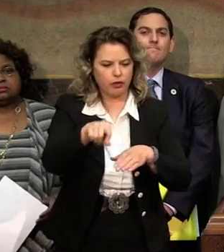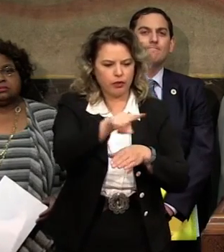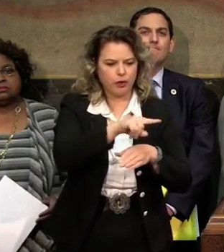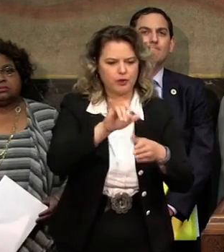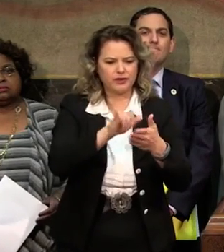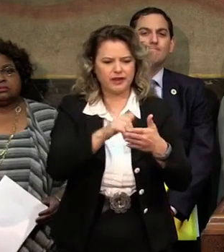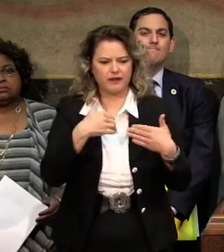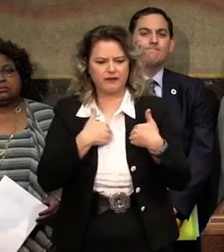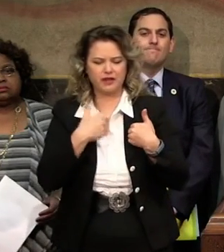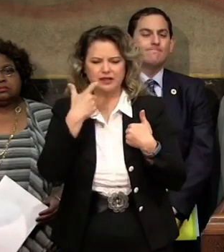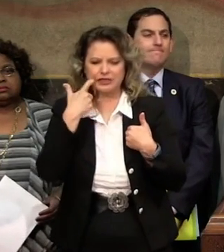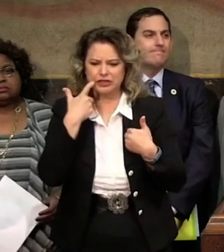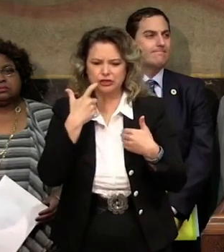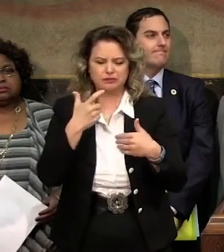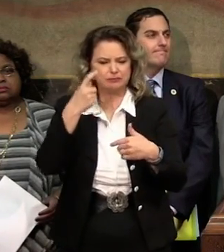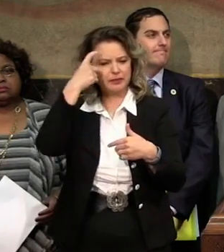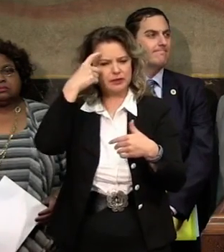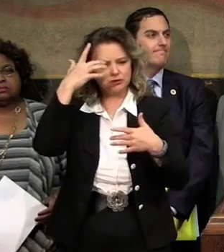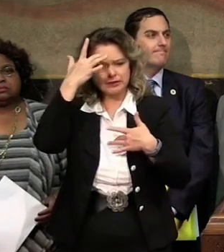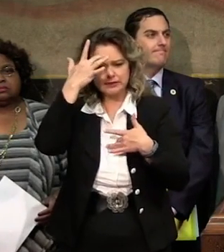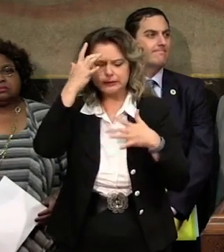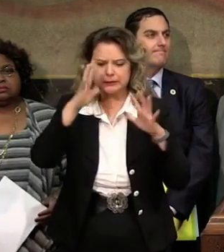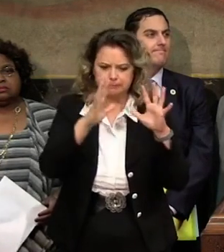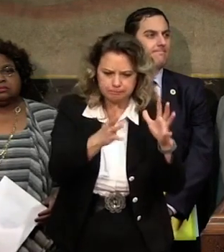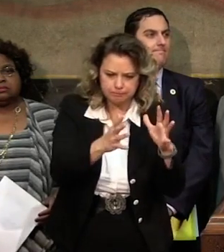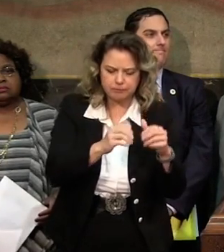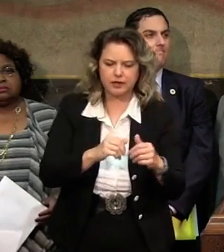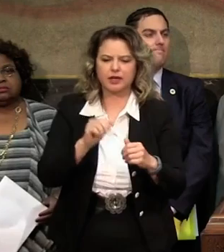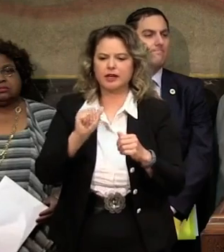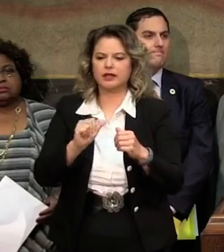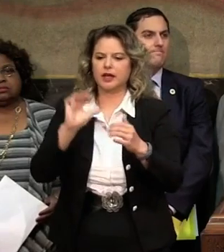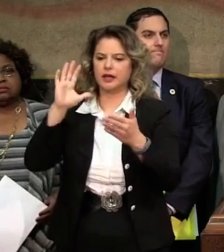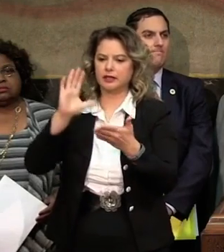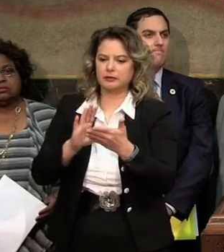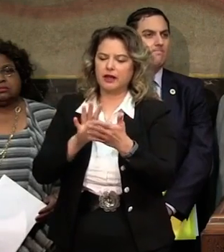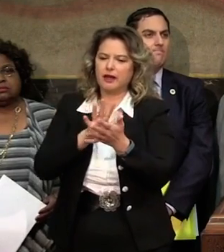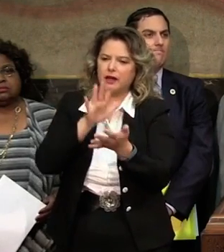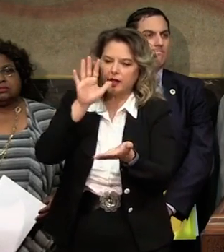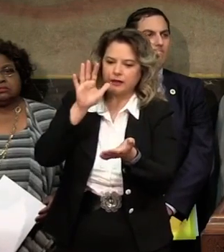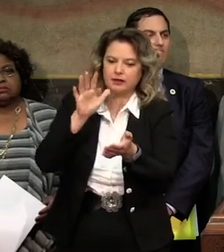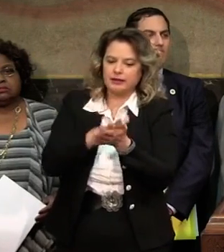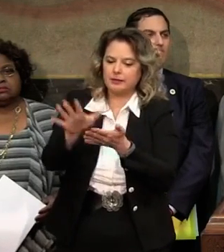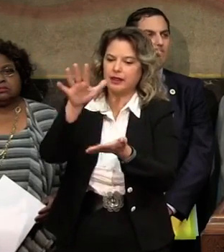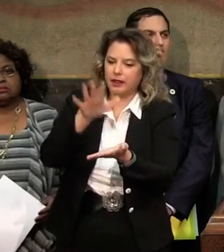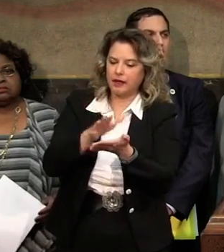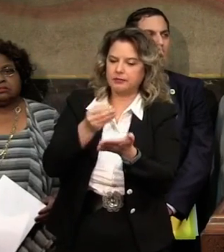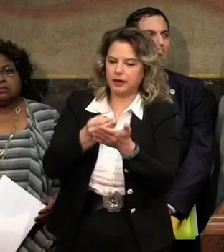can spend less money and actually have less crime and in the process improve